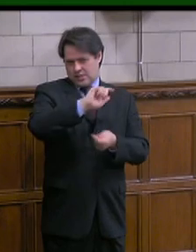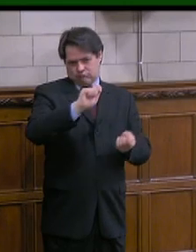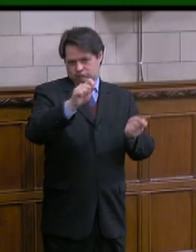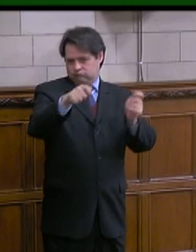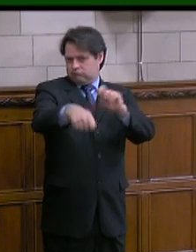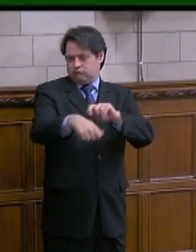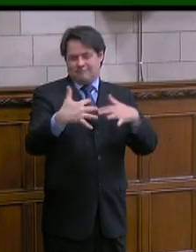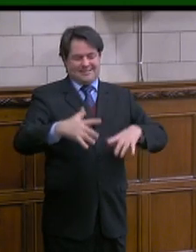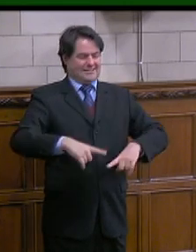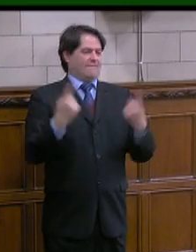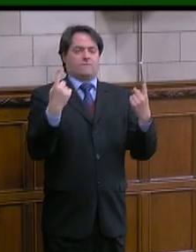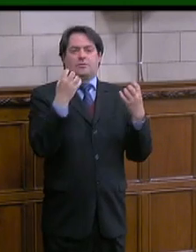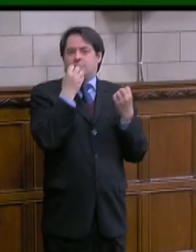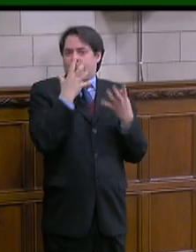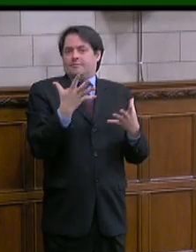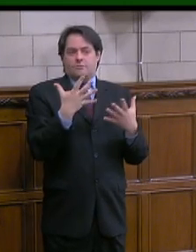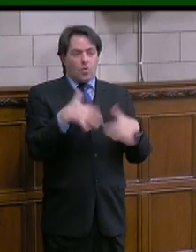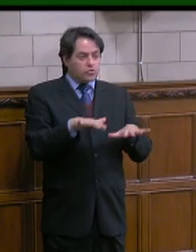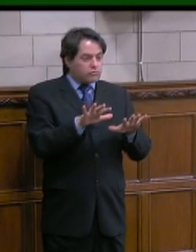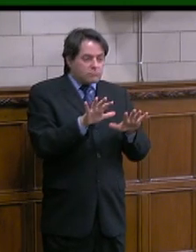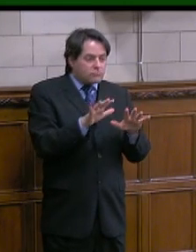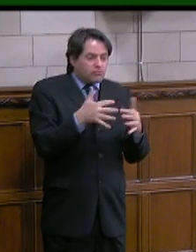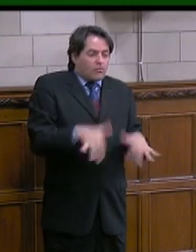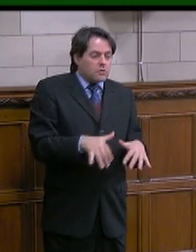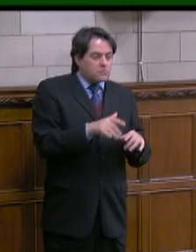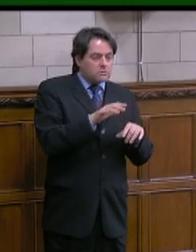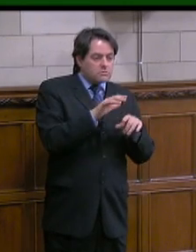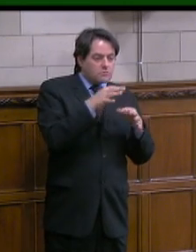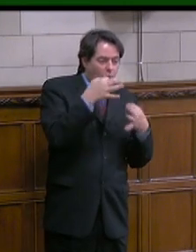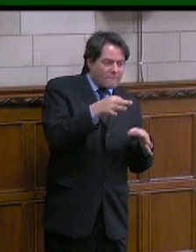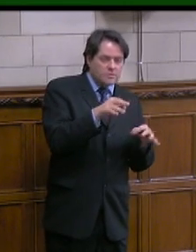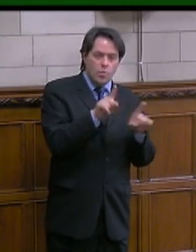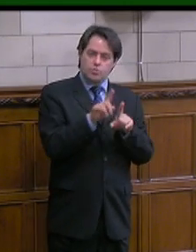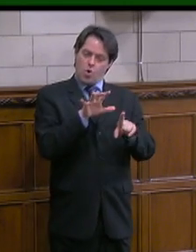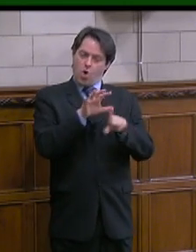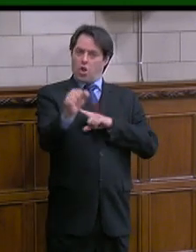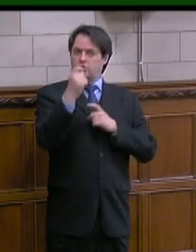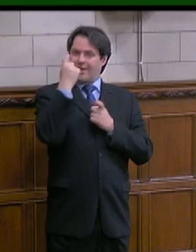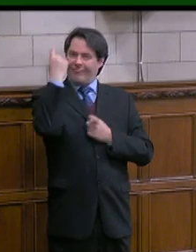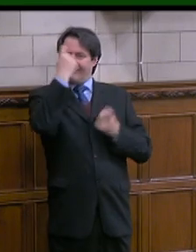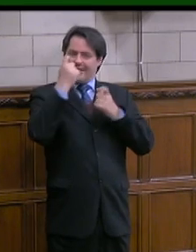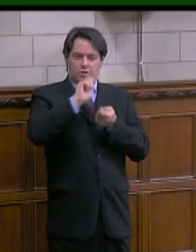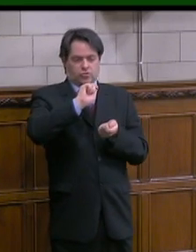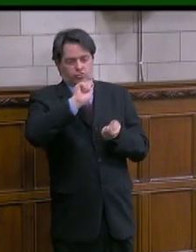curriculum right through schooling. It is not just about qualifications; it is about cultural change. The Minister has the opportunity to bring that about today.